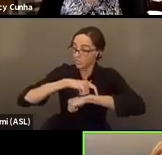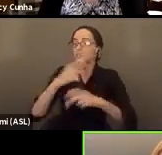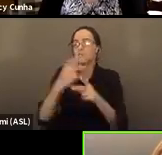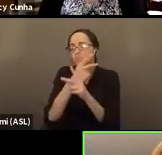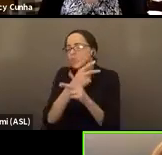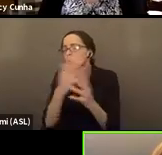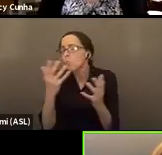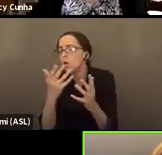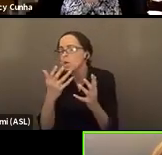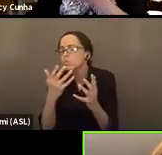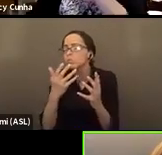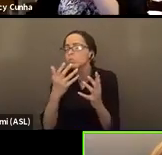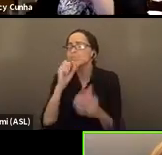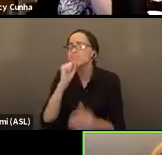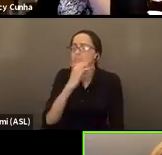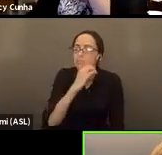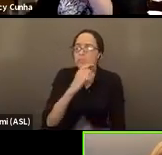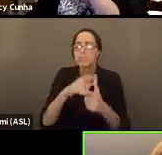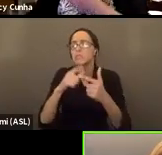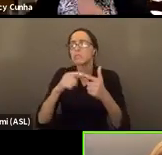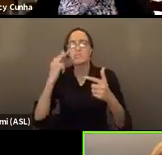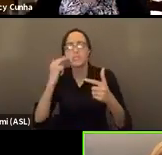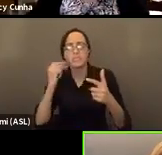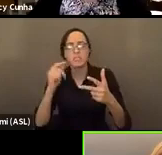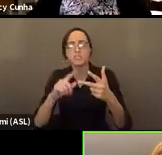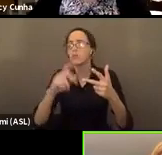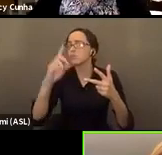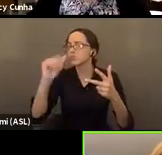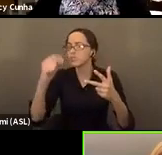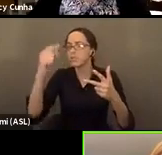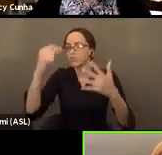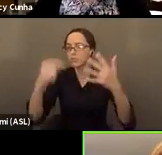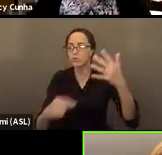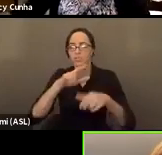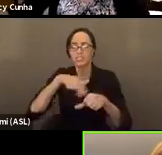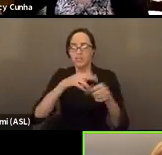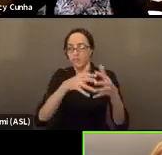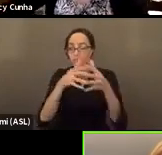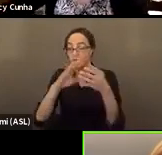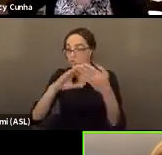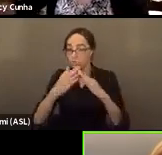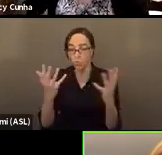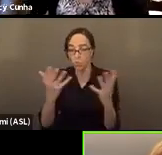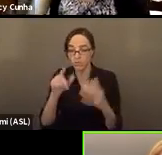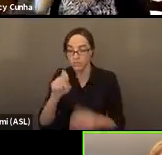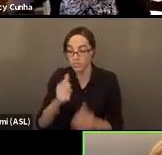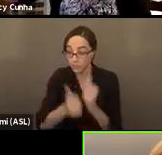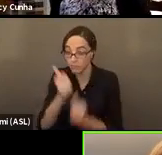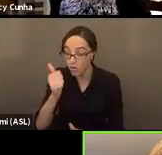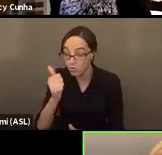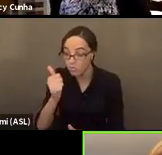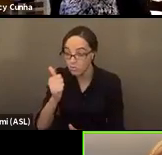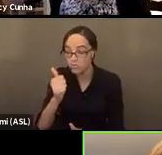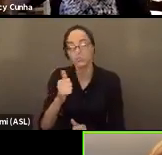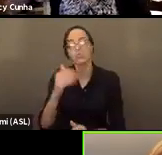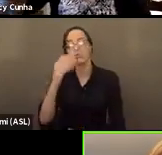american communities and i can tell you going back three years we've we've made huge leaps in